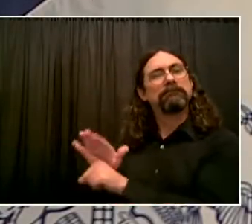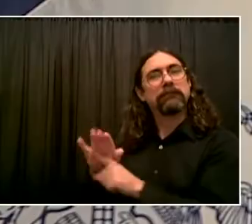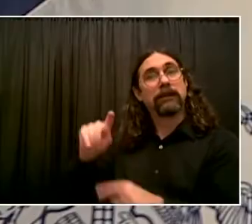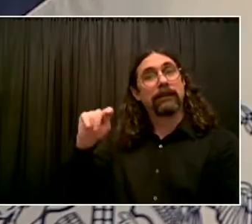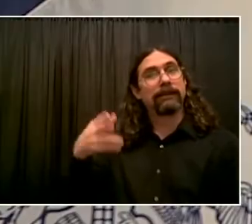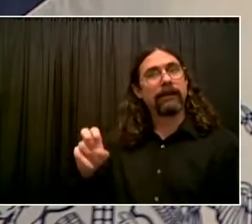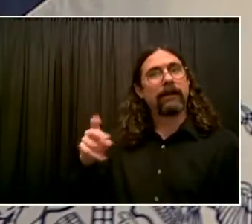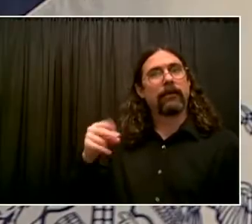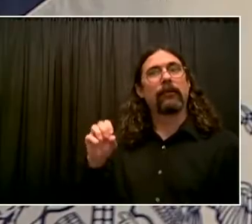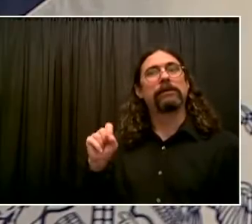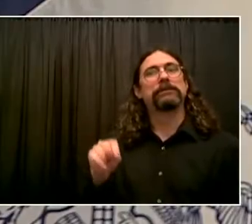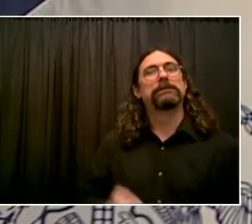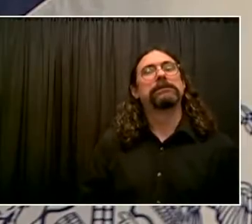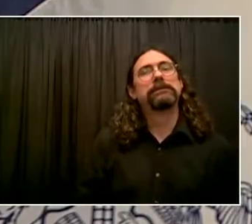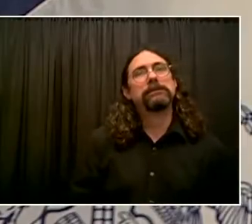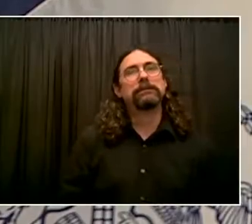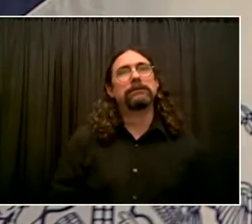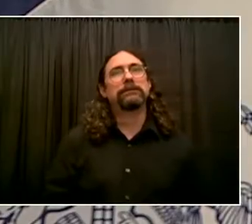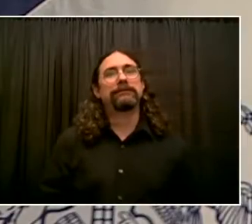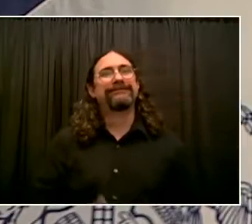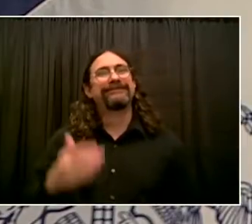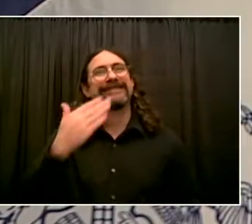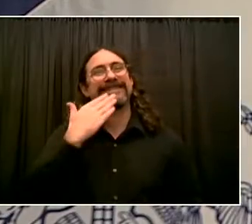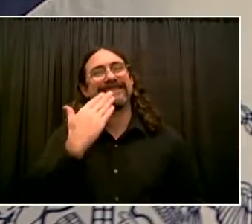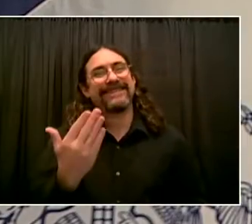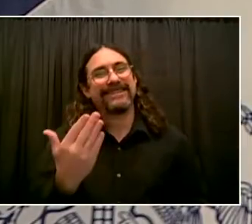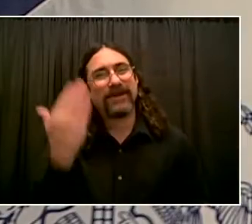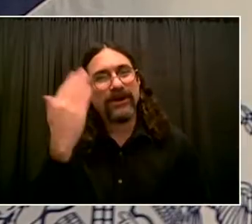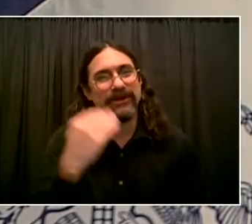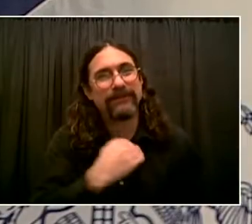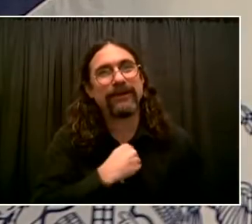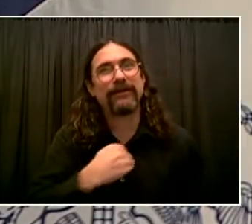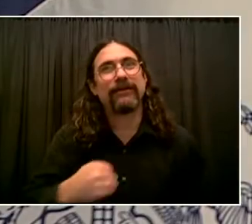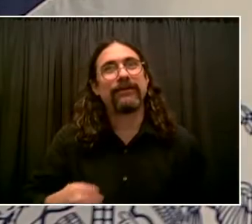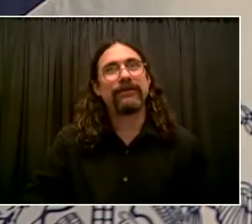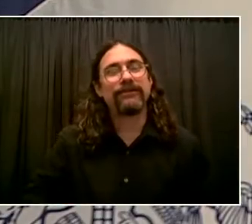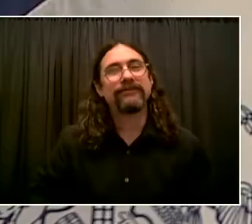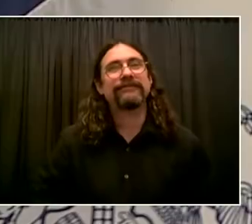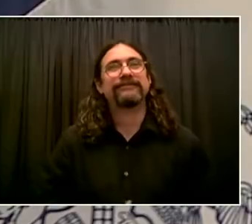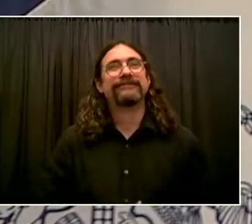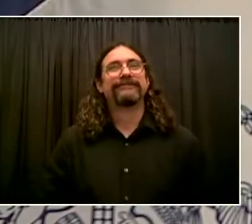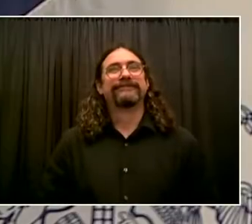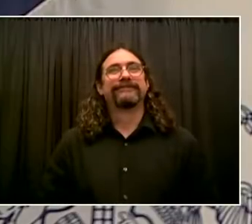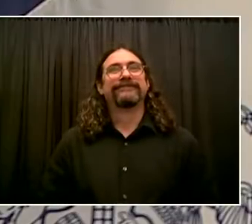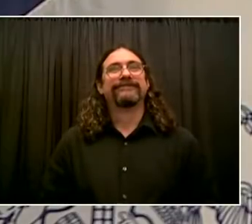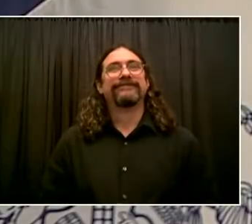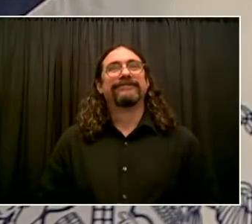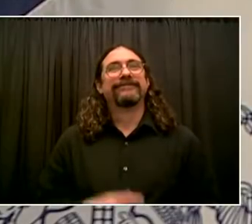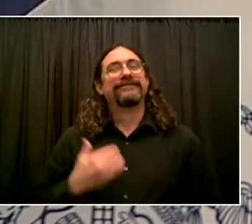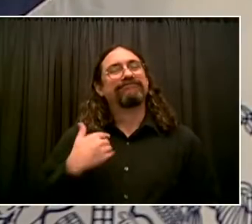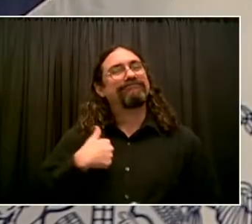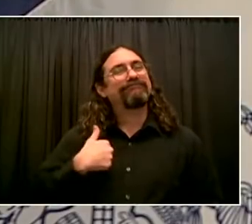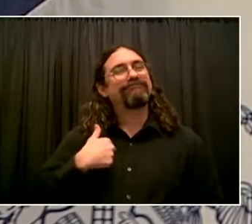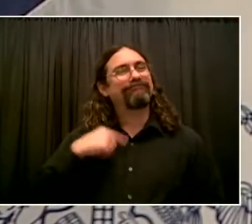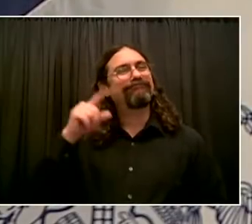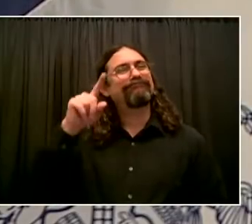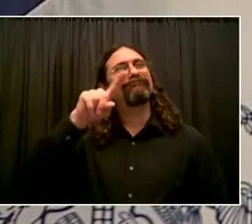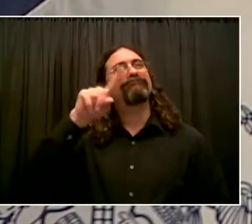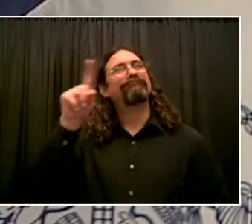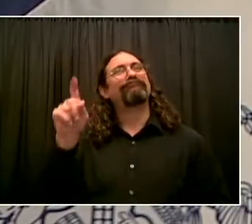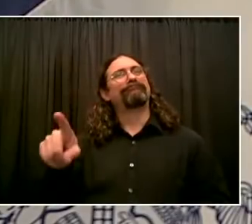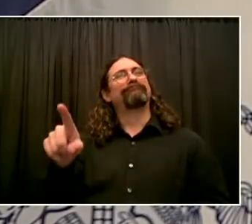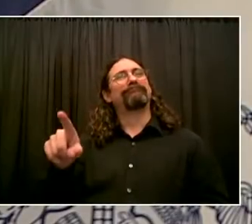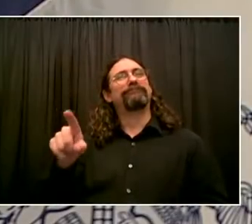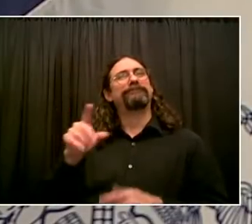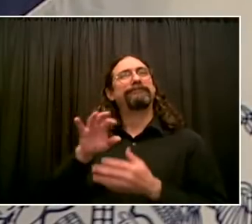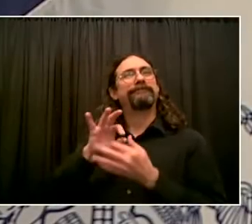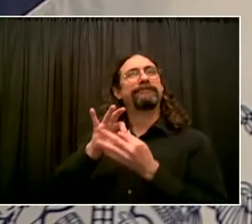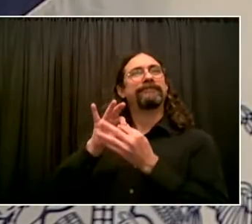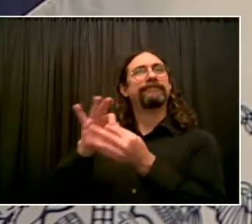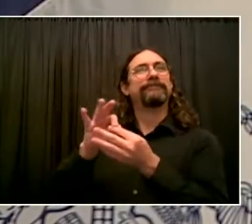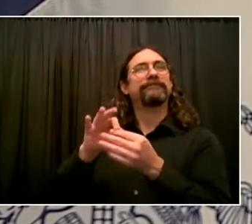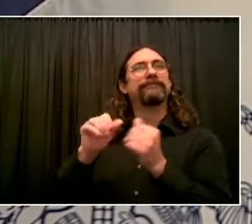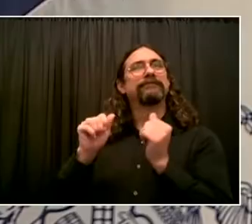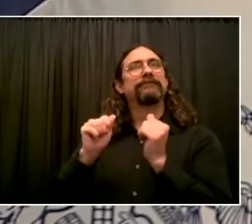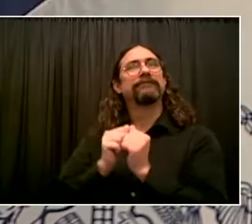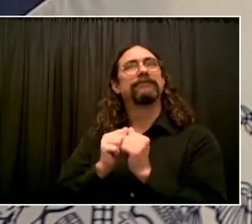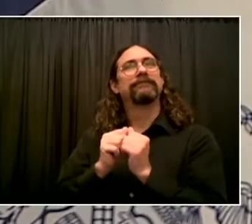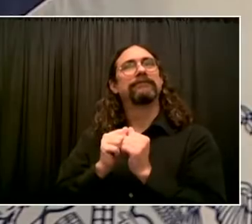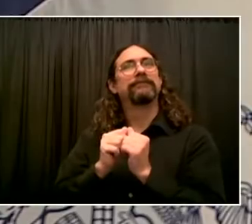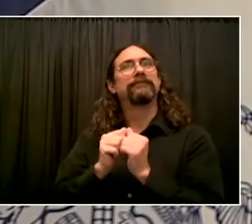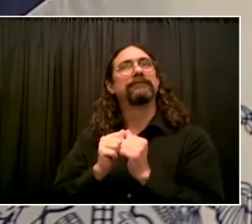GOOD MORNING MR. MAYOR.